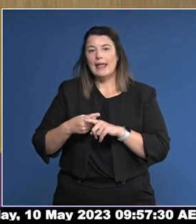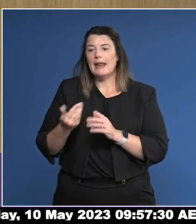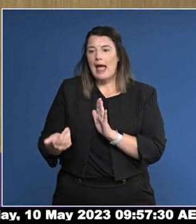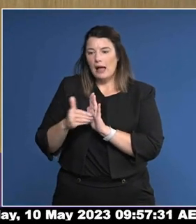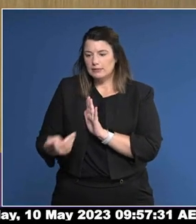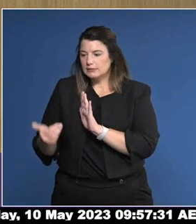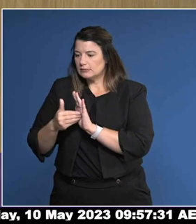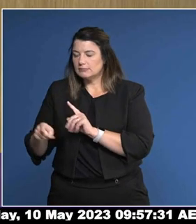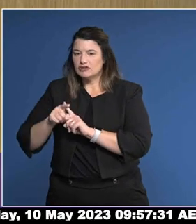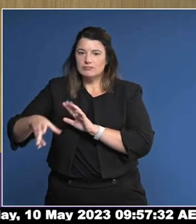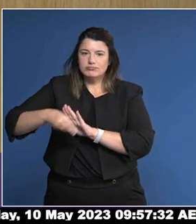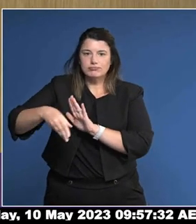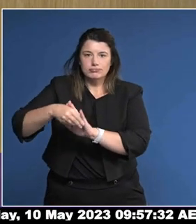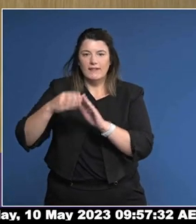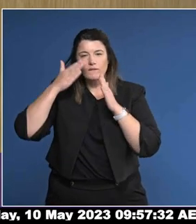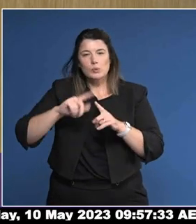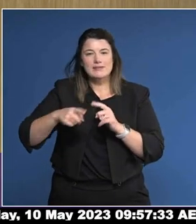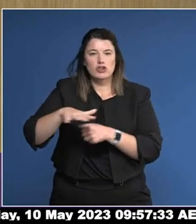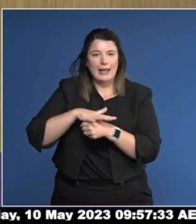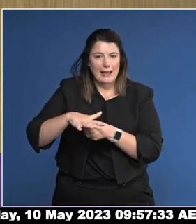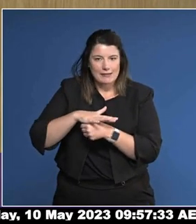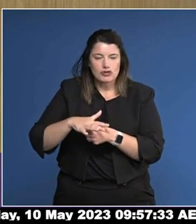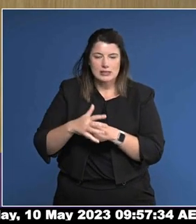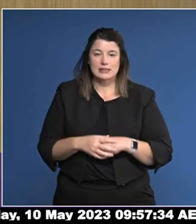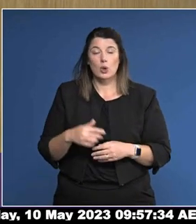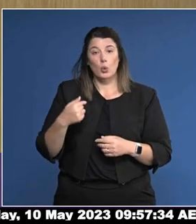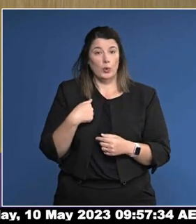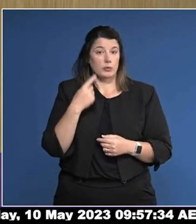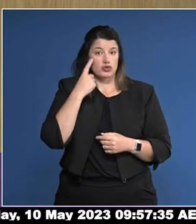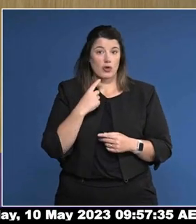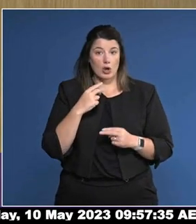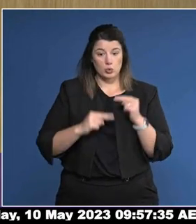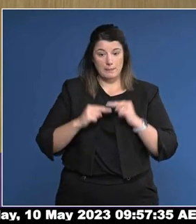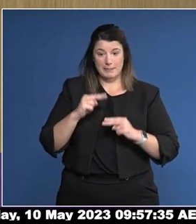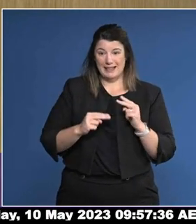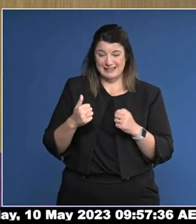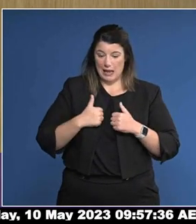It was at a time when we were trying to build our internal capability regarding an